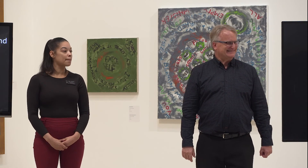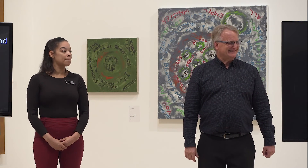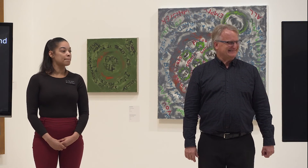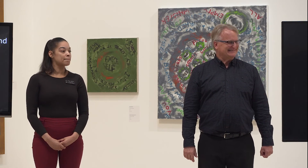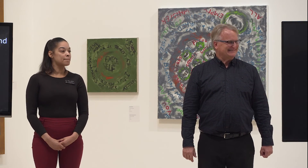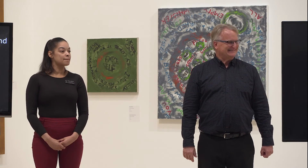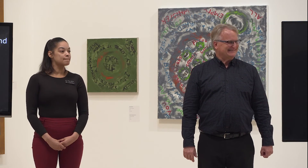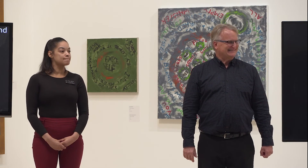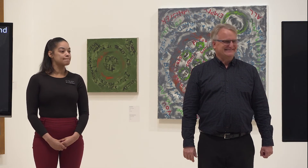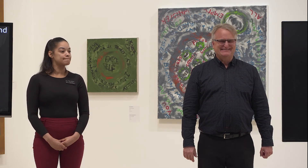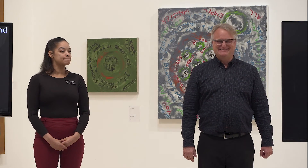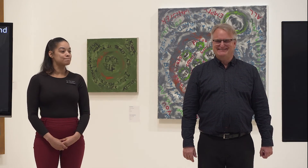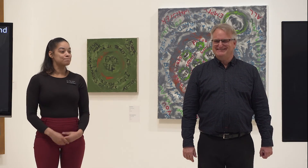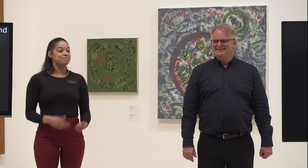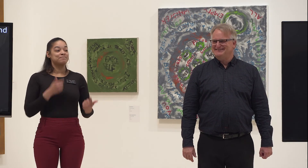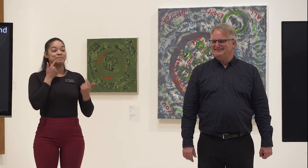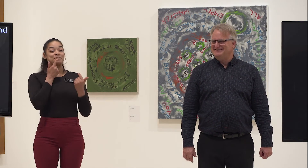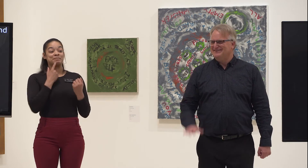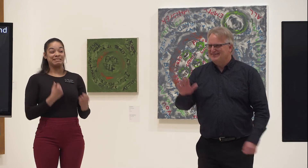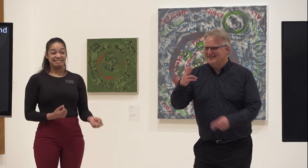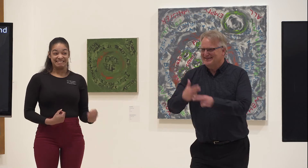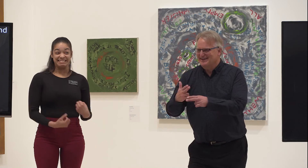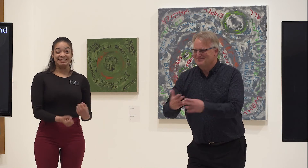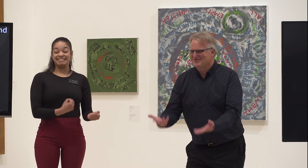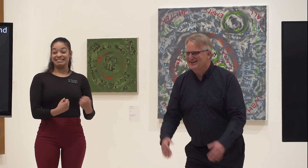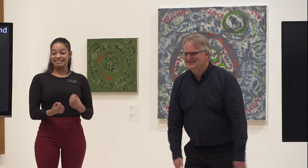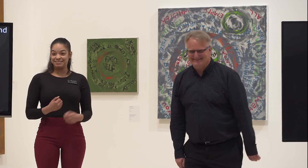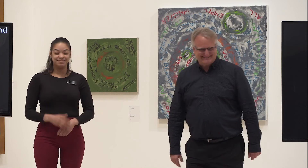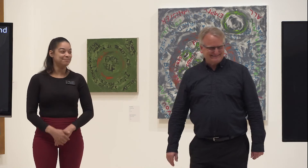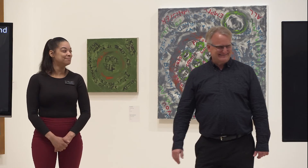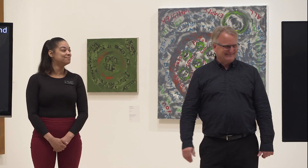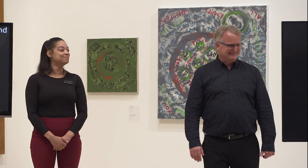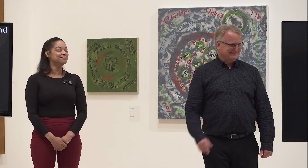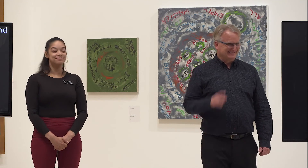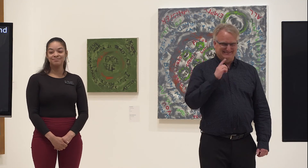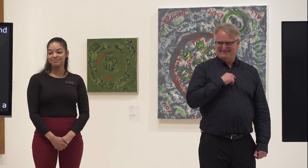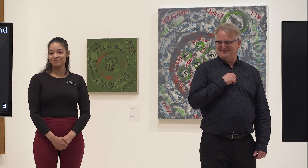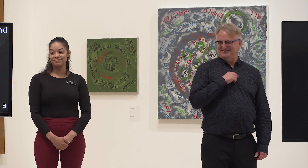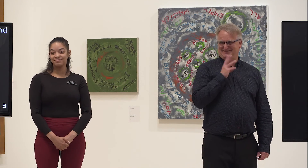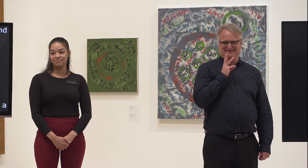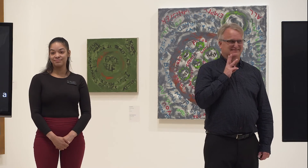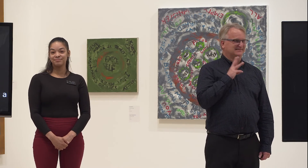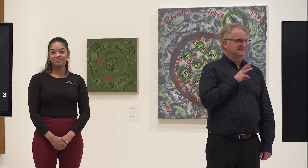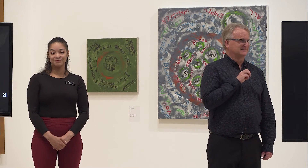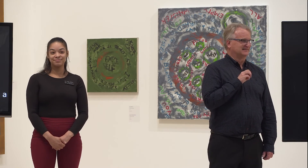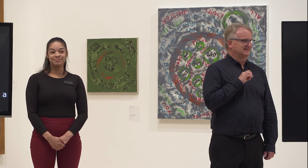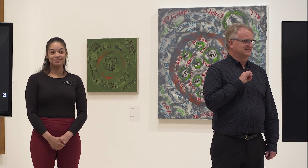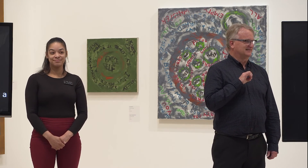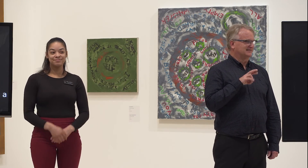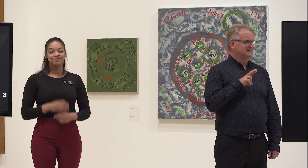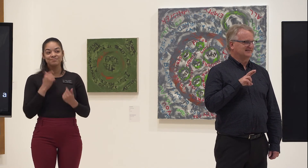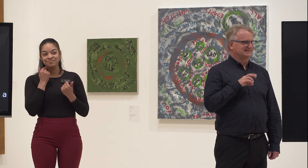do you become a member of the community? Do you go to Deaf events? Right?